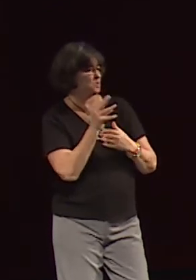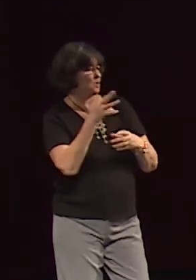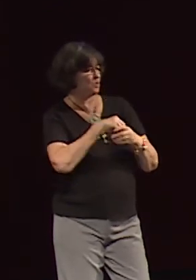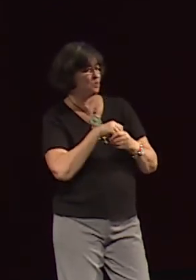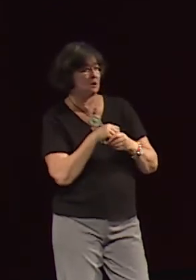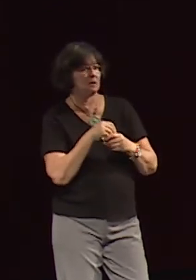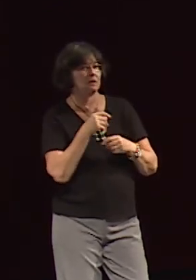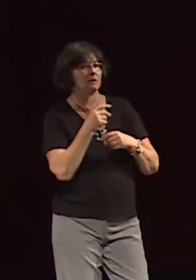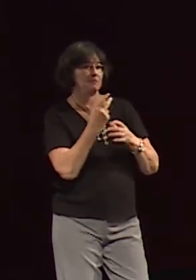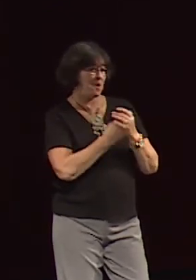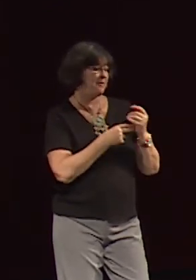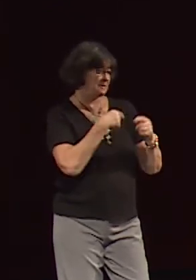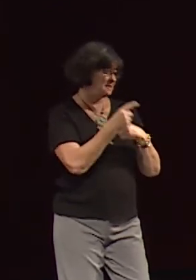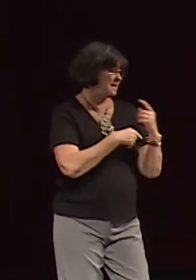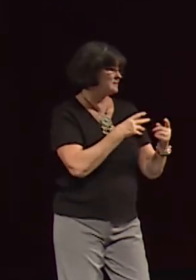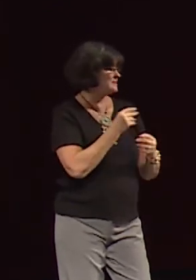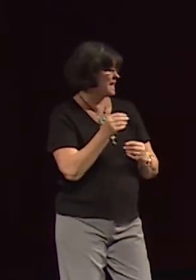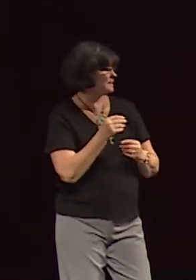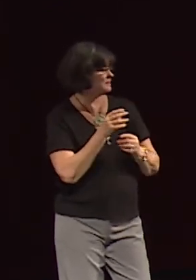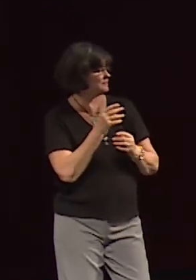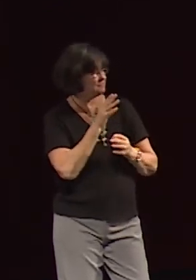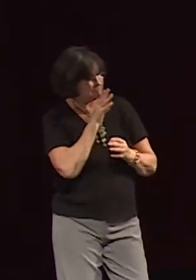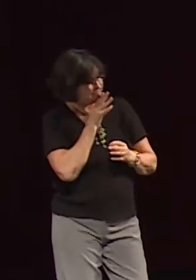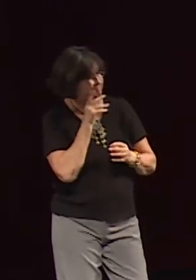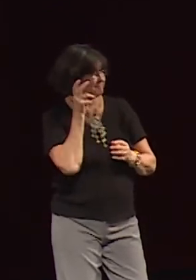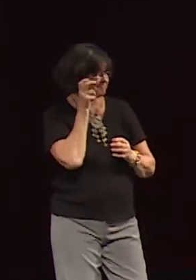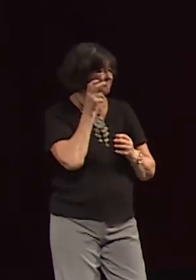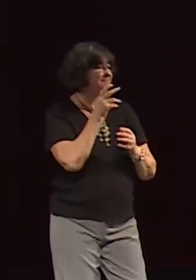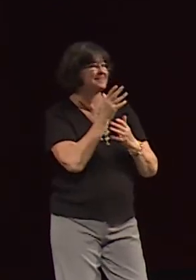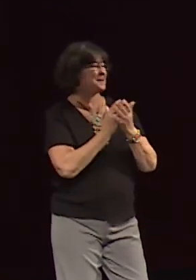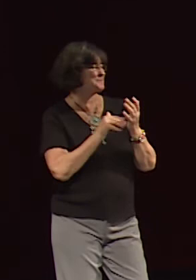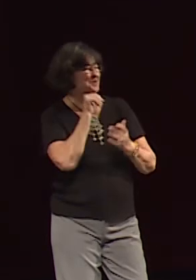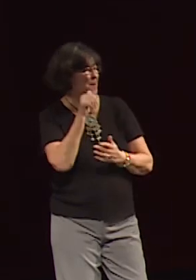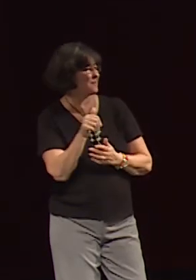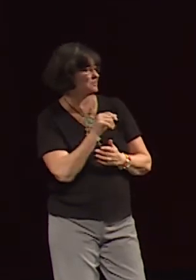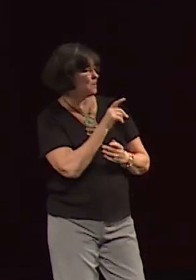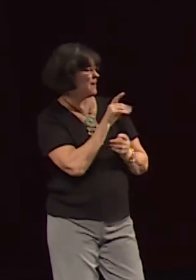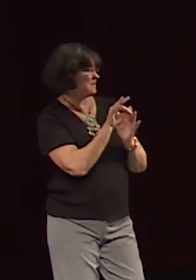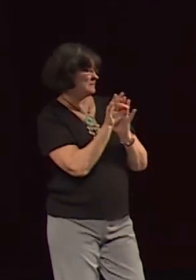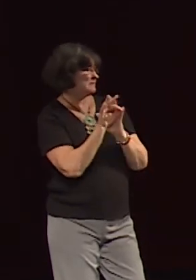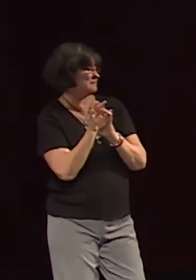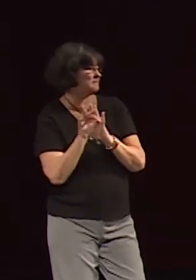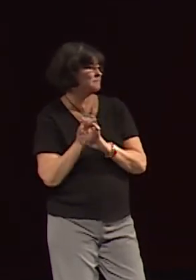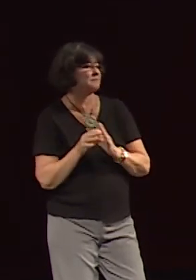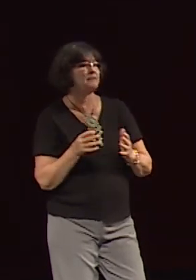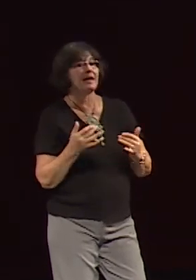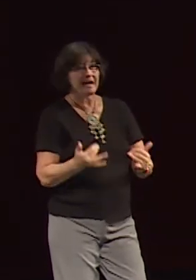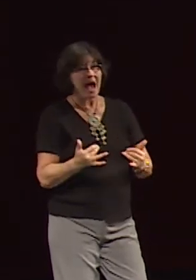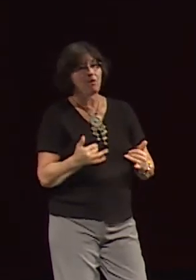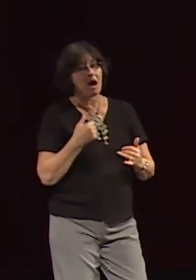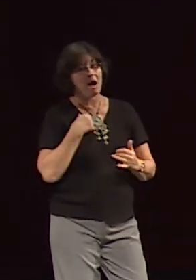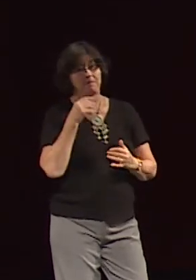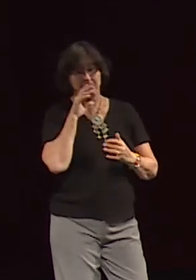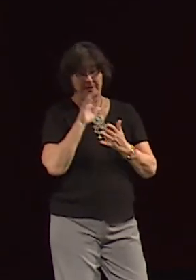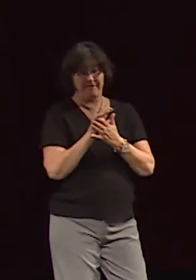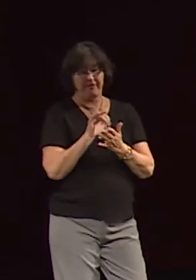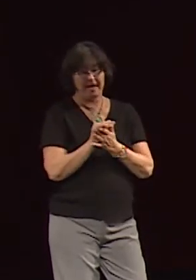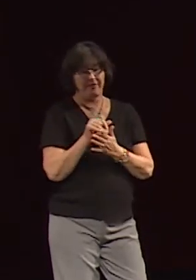both sign language and spoken language, although some do not. And so I think it's a matter of being selective.